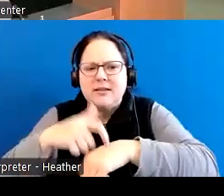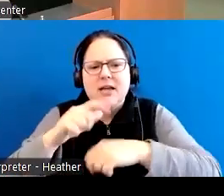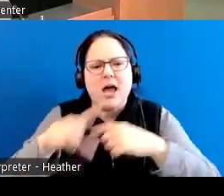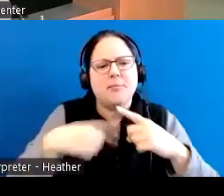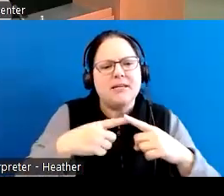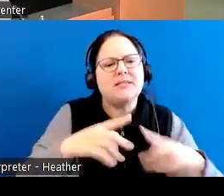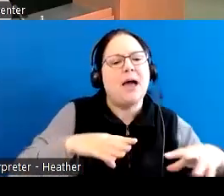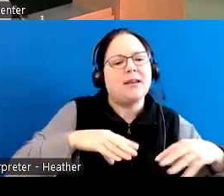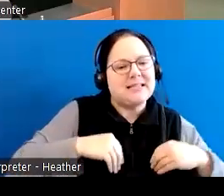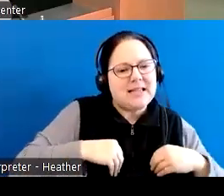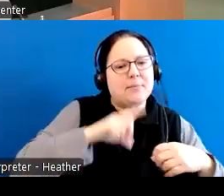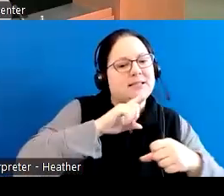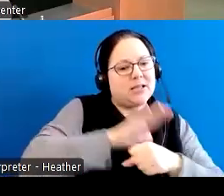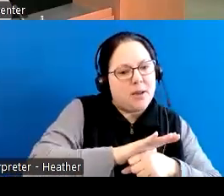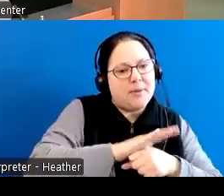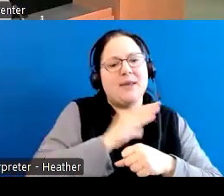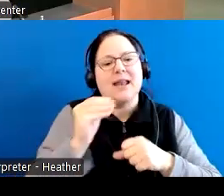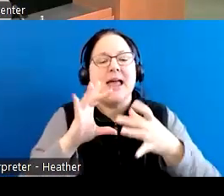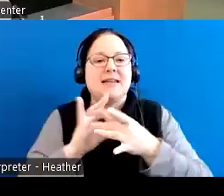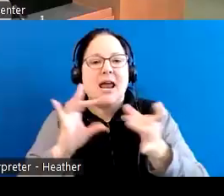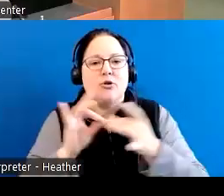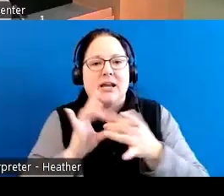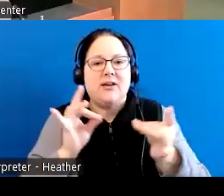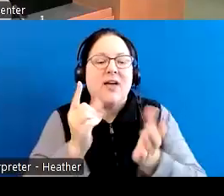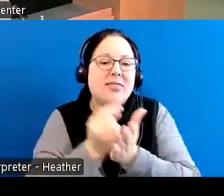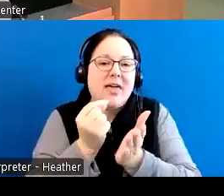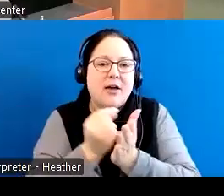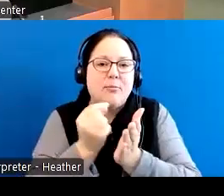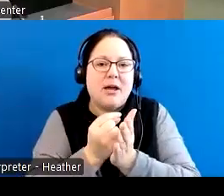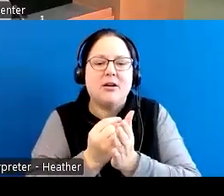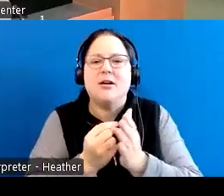and nar narrative therapy which um is beyond the scope of what we can talk about today but really